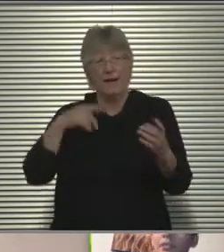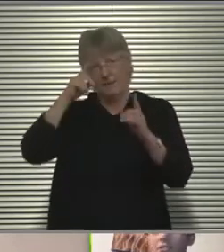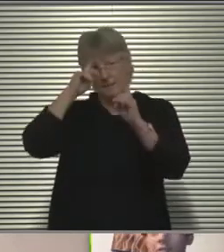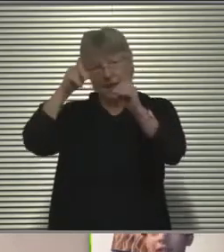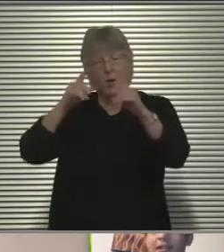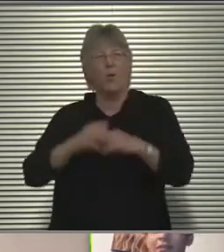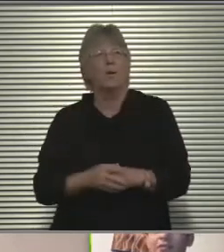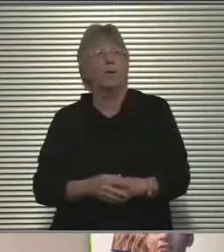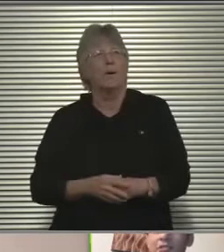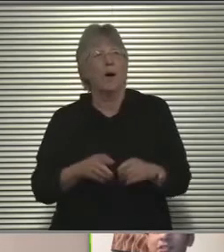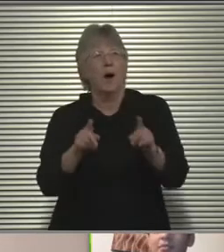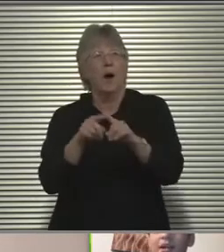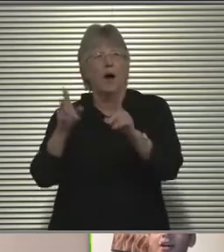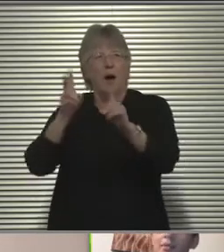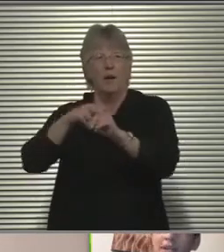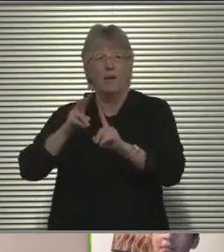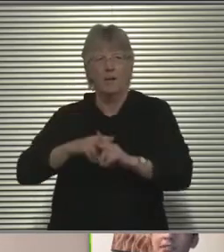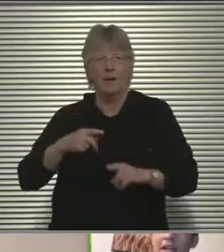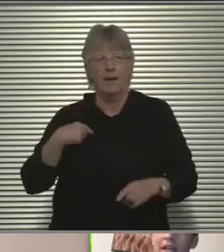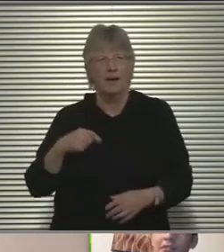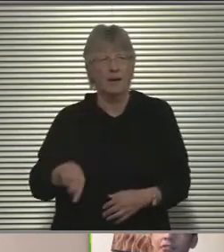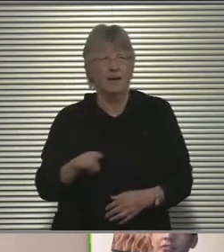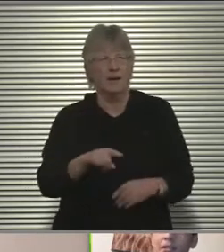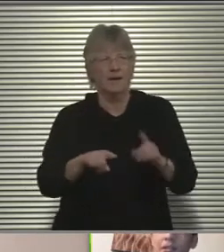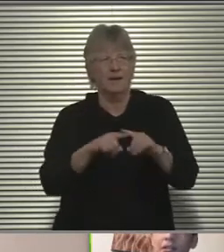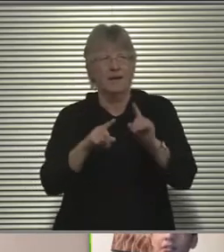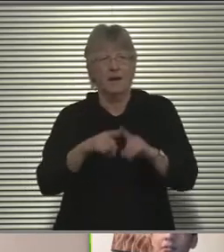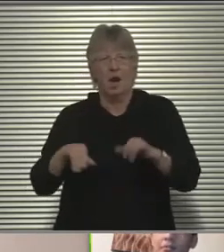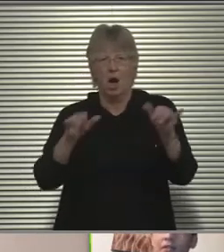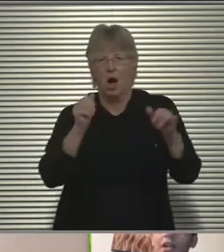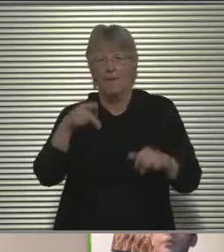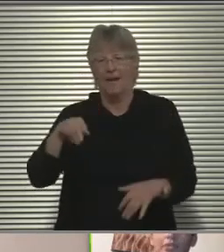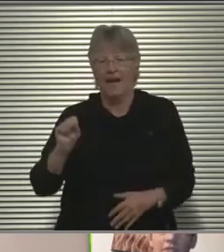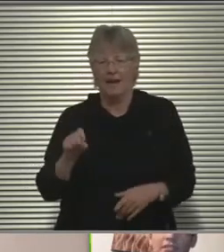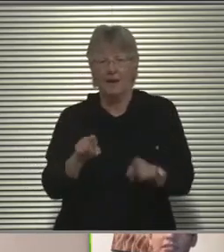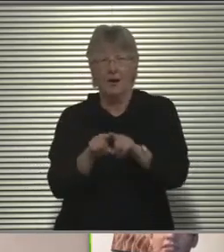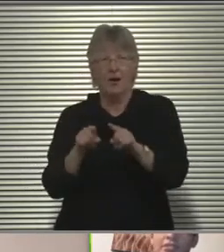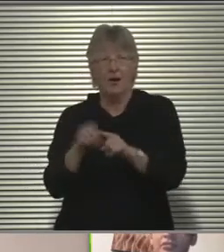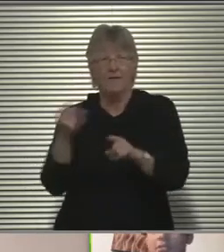But I've also applied on most of my common apps and also a couple of UCs,